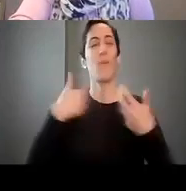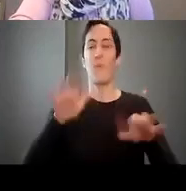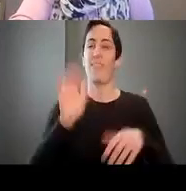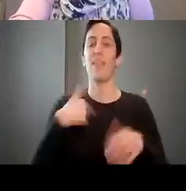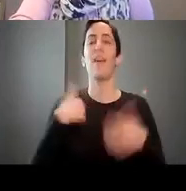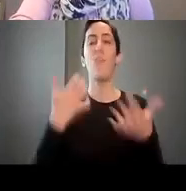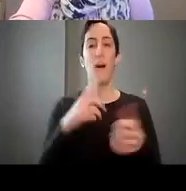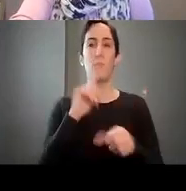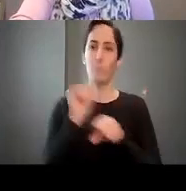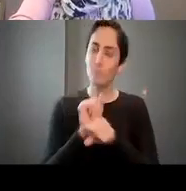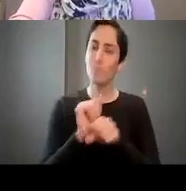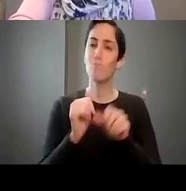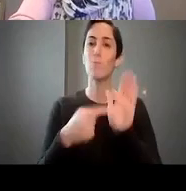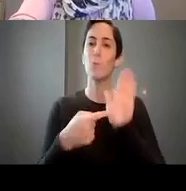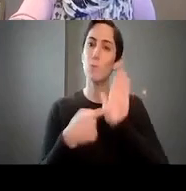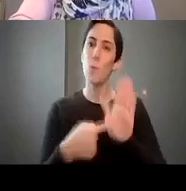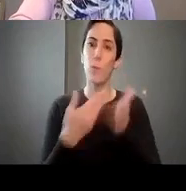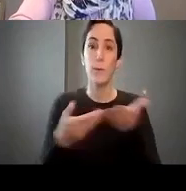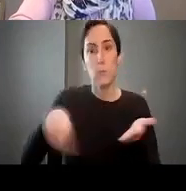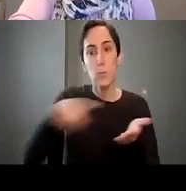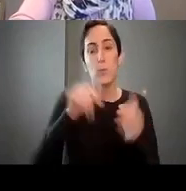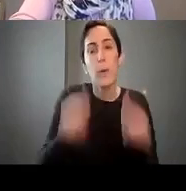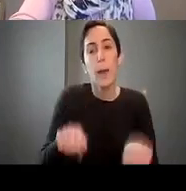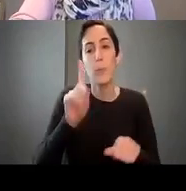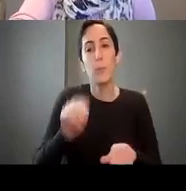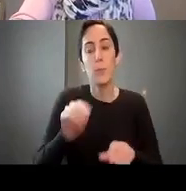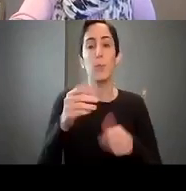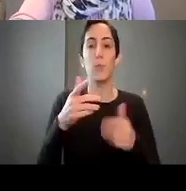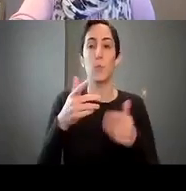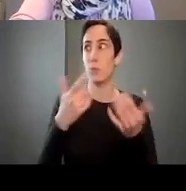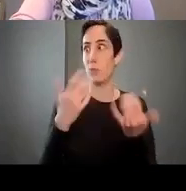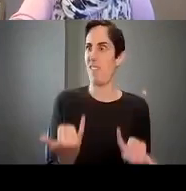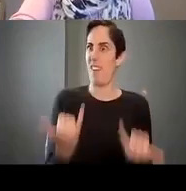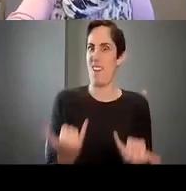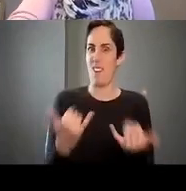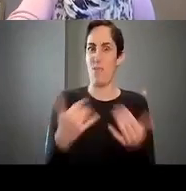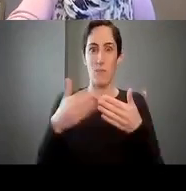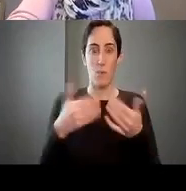and to our families in a time such as about how to... the one that we're seeing now. and to our families in a time such as